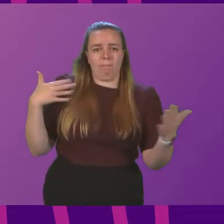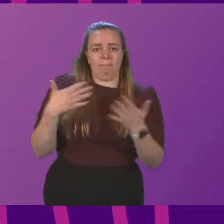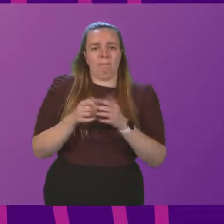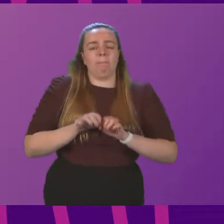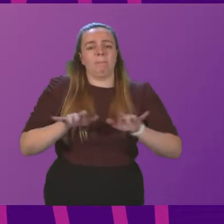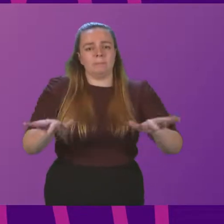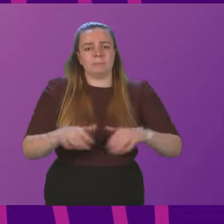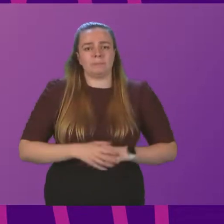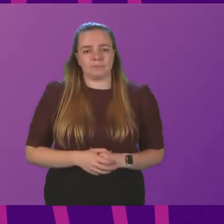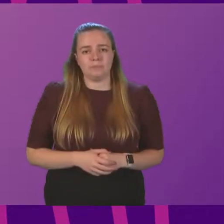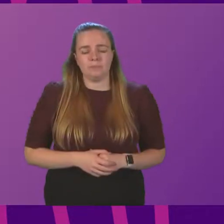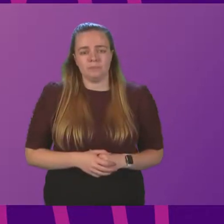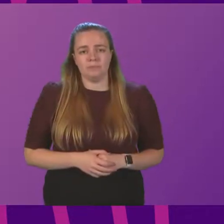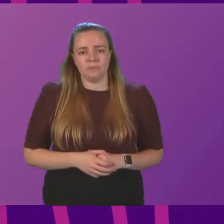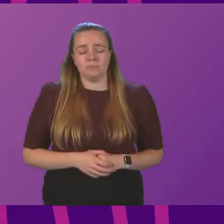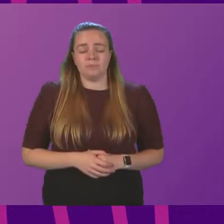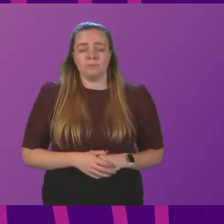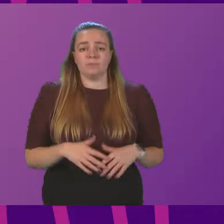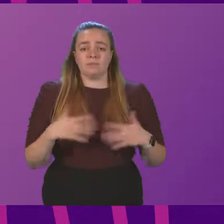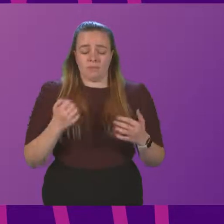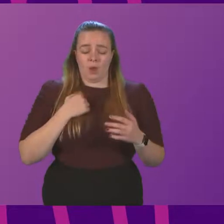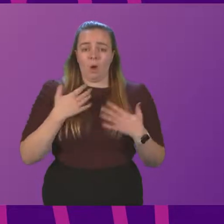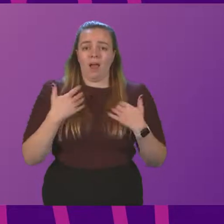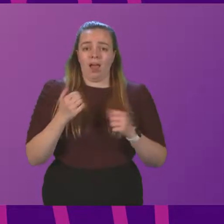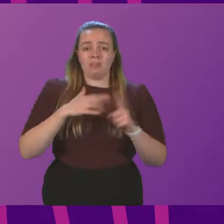of the pandemic. Essentially, our health and social care services have already been